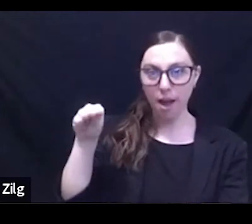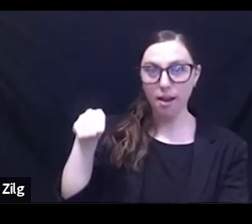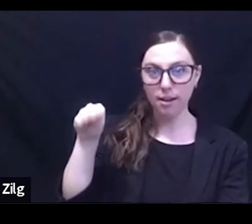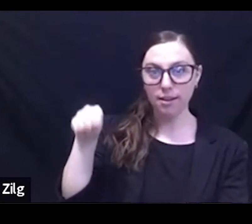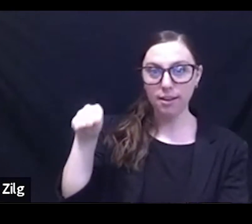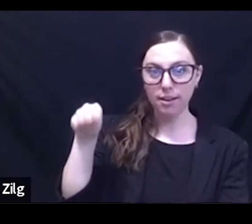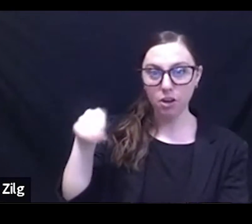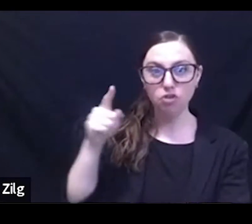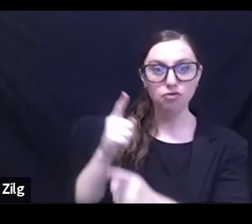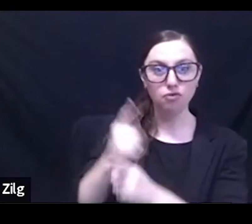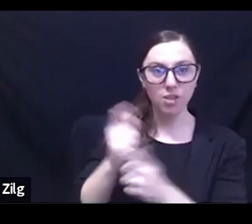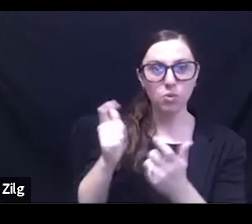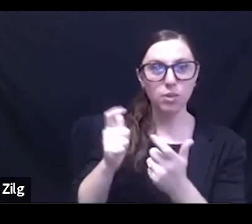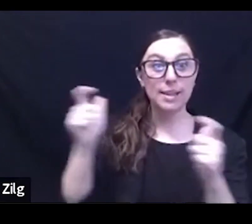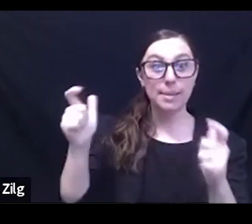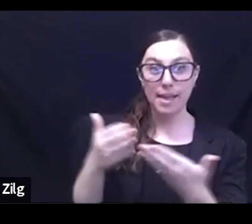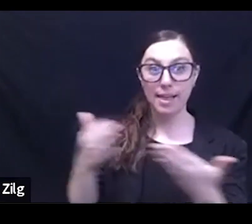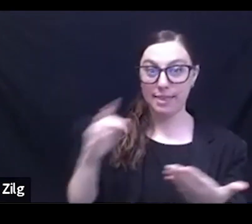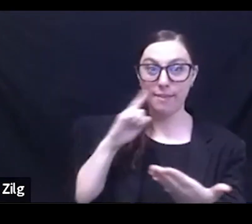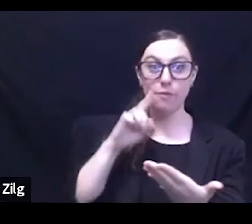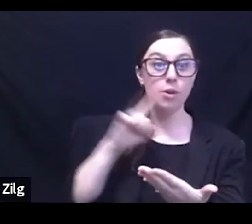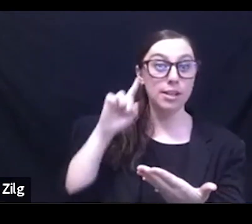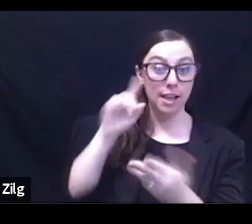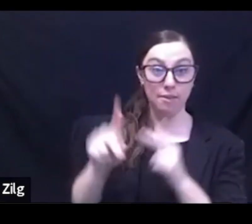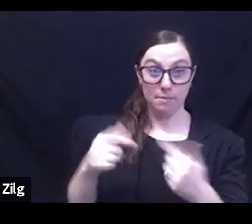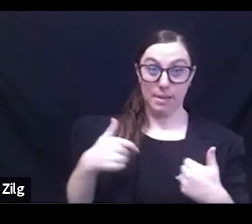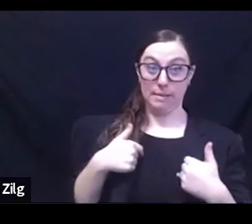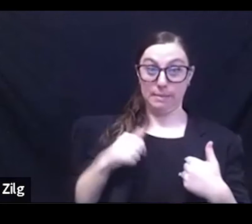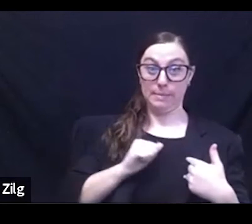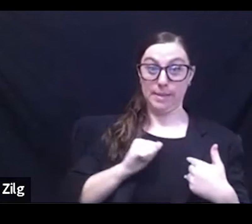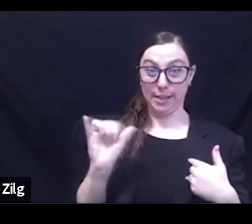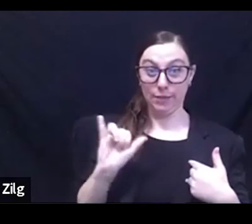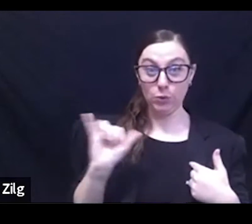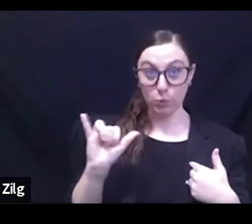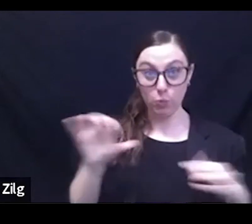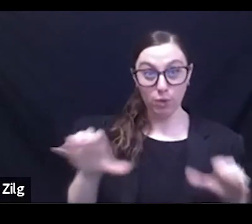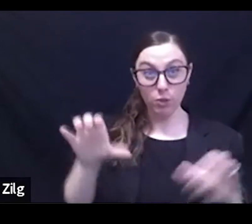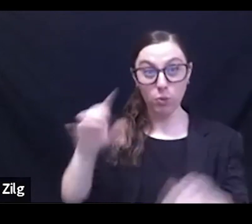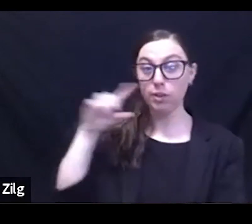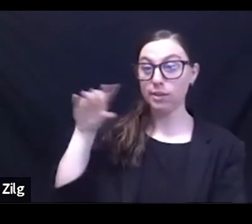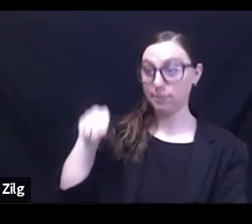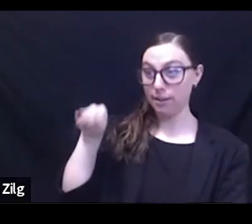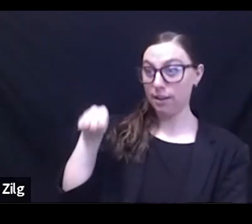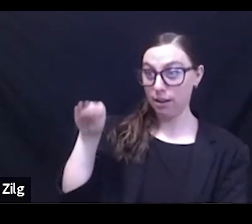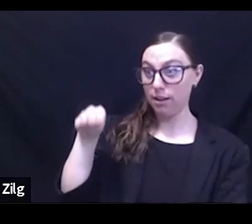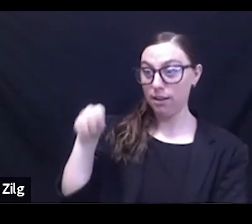So it's a huge thing for deaf people and me in particular do, is I will nod along to the conversation as